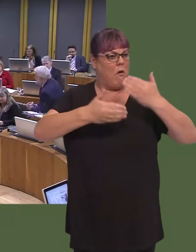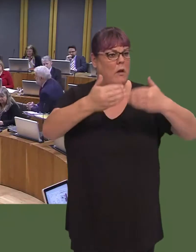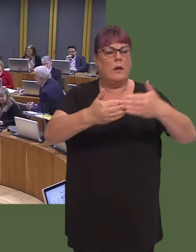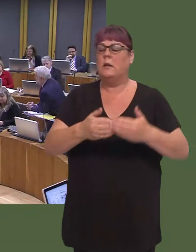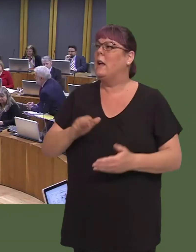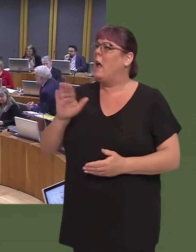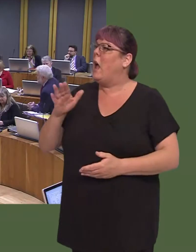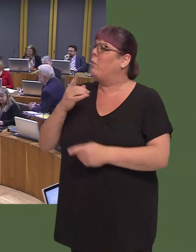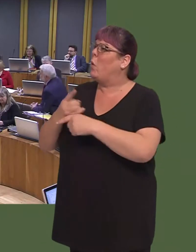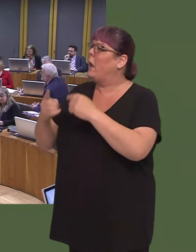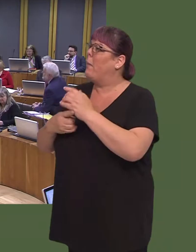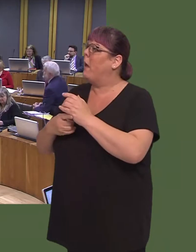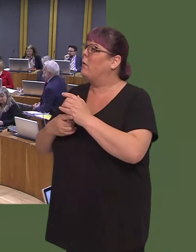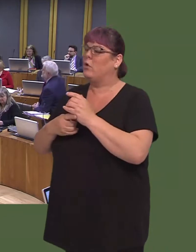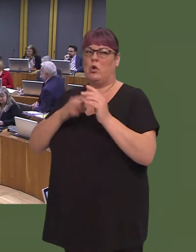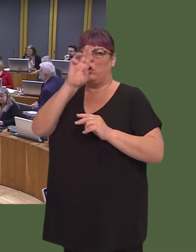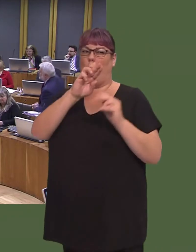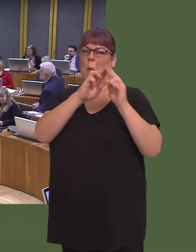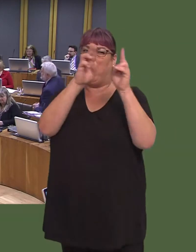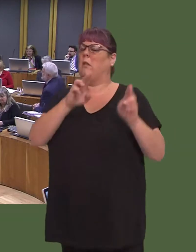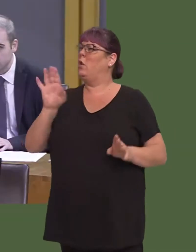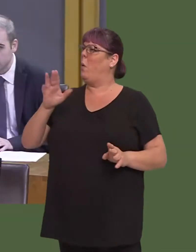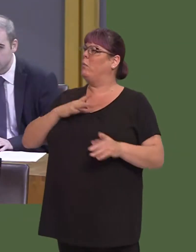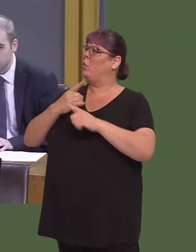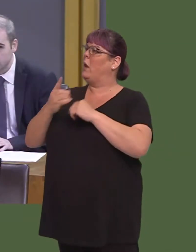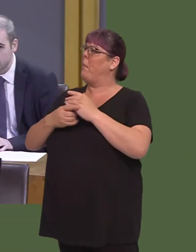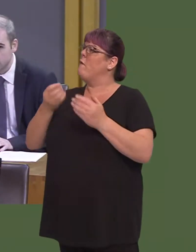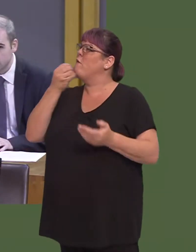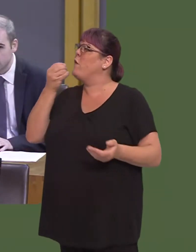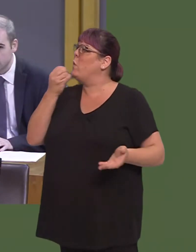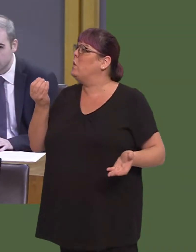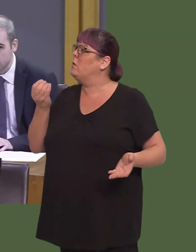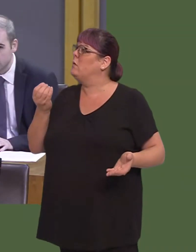End quote. Now, you're talking about me wanting to remove scrutiny. I'm talking about wanting